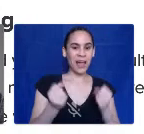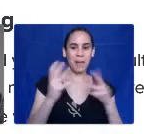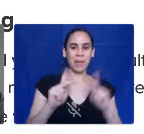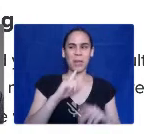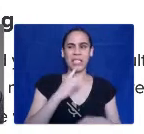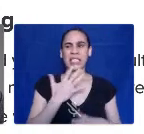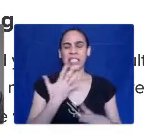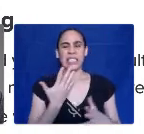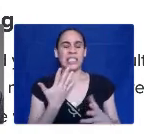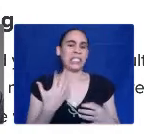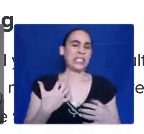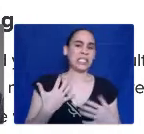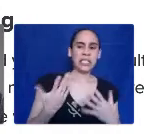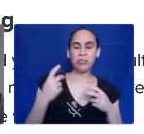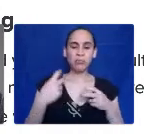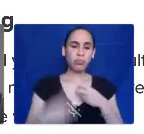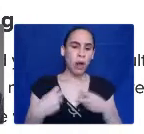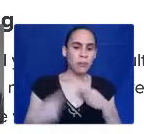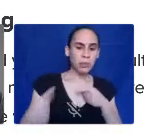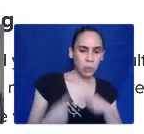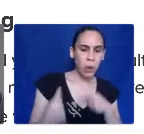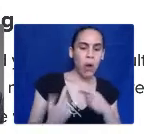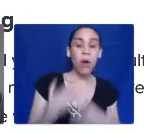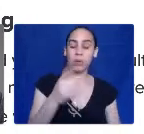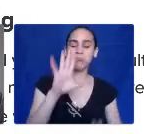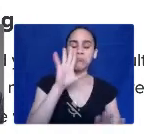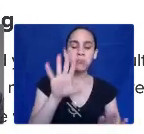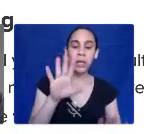but look at if you were hiring someone put yourself in the hiring manager's shoes if you